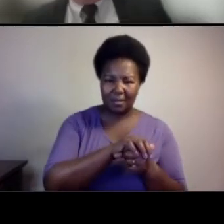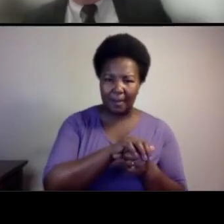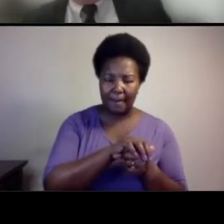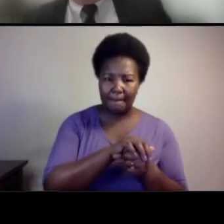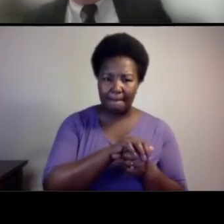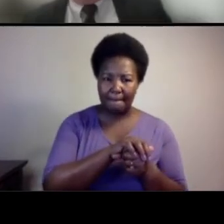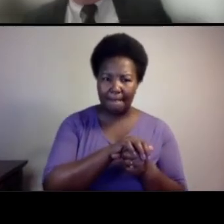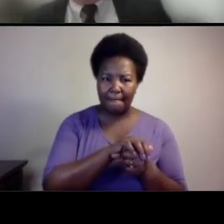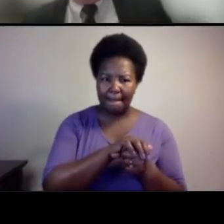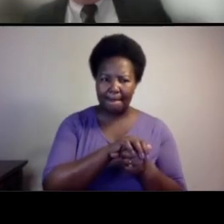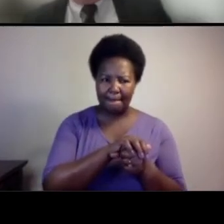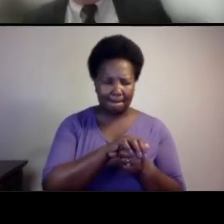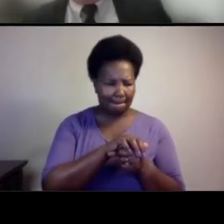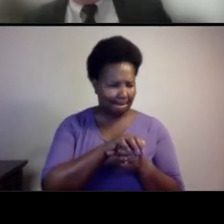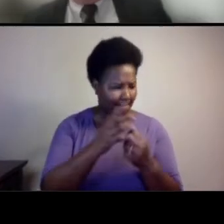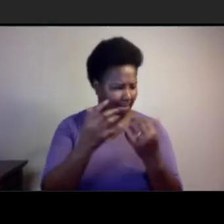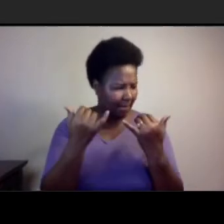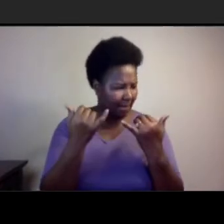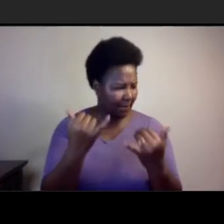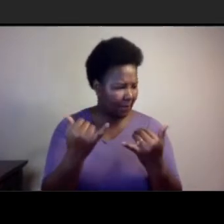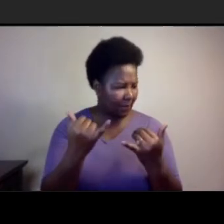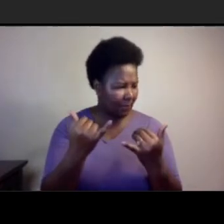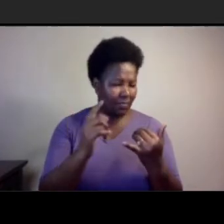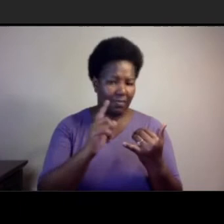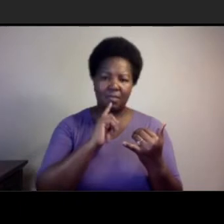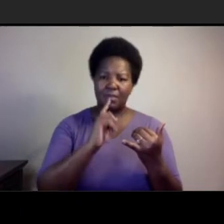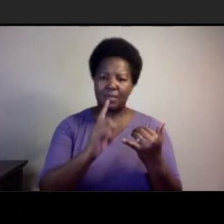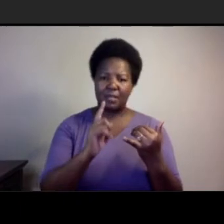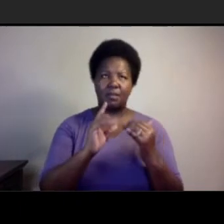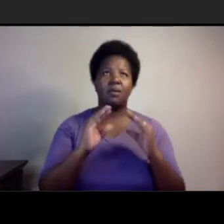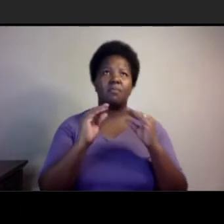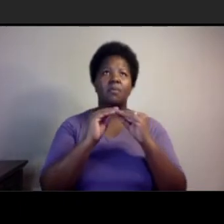so a number of questions here rolled into one and i'll just break them apart